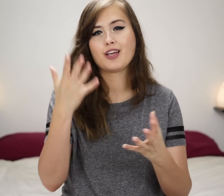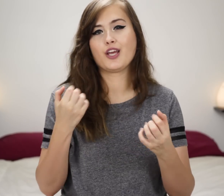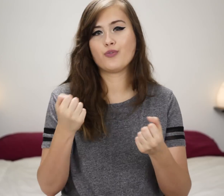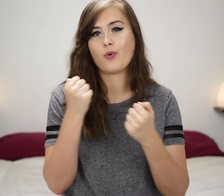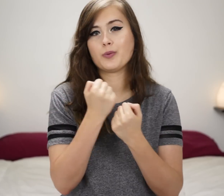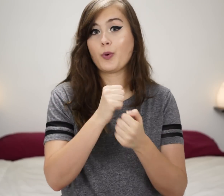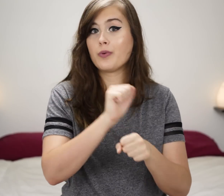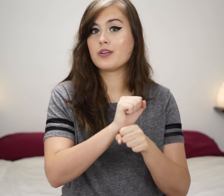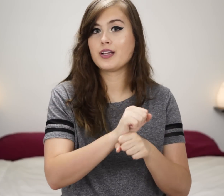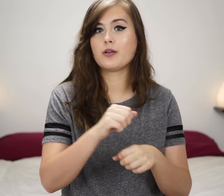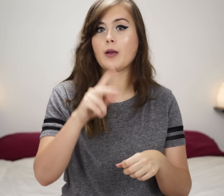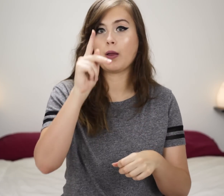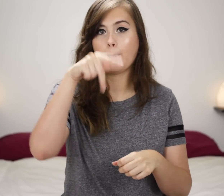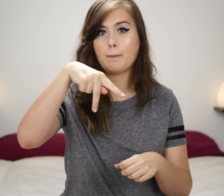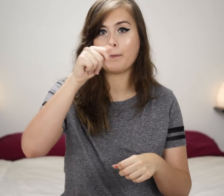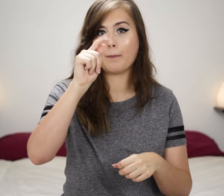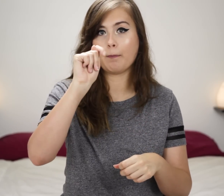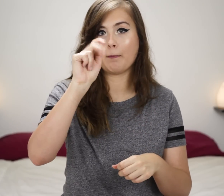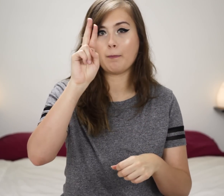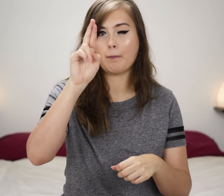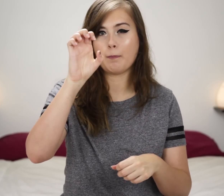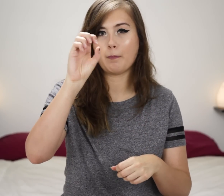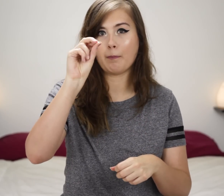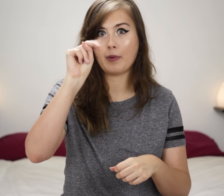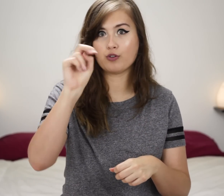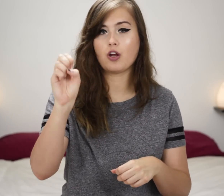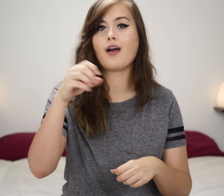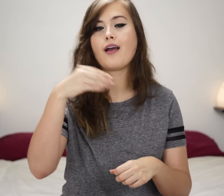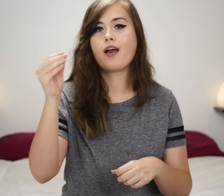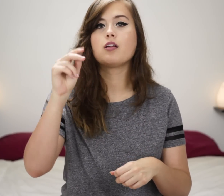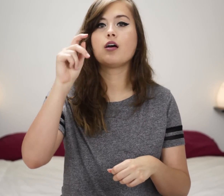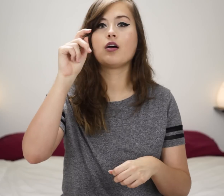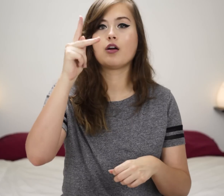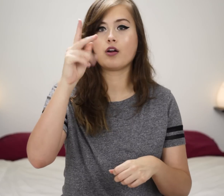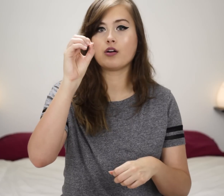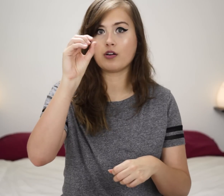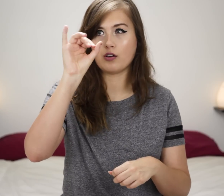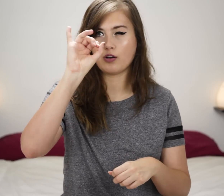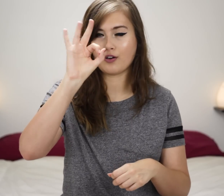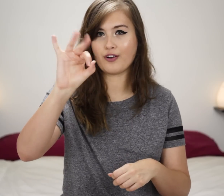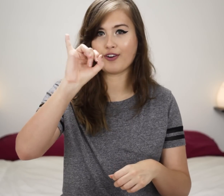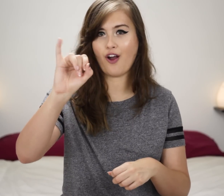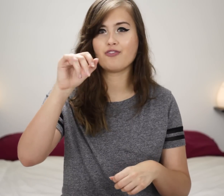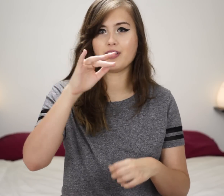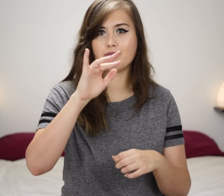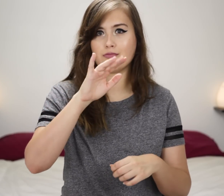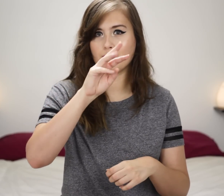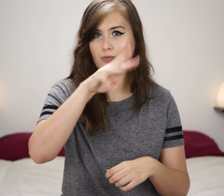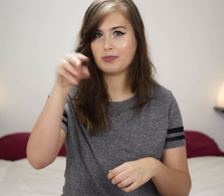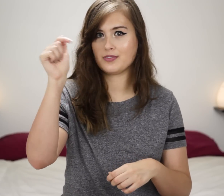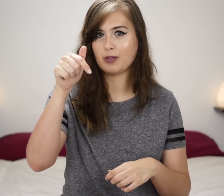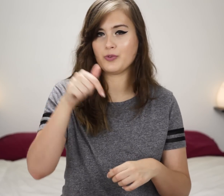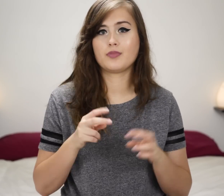If you want to help support my work, links to Patreon and Ko-fi are down below.